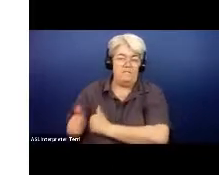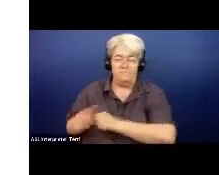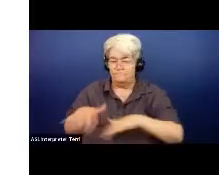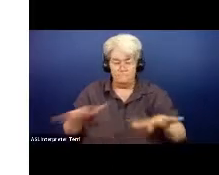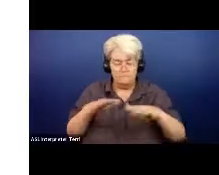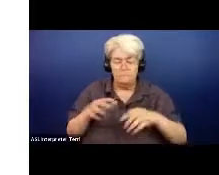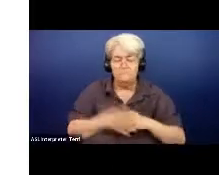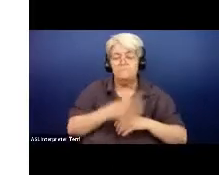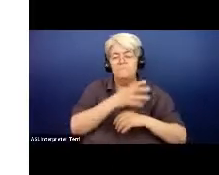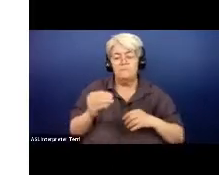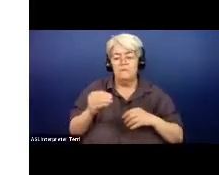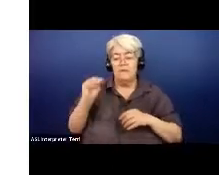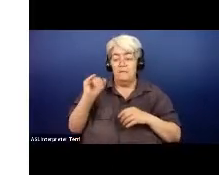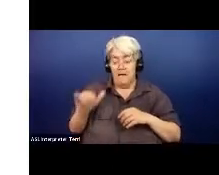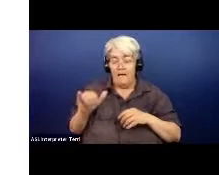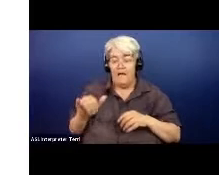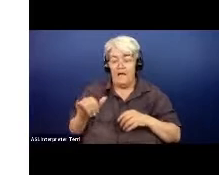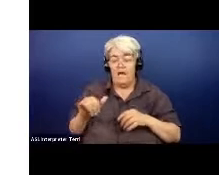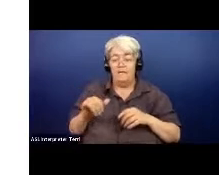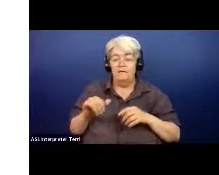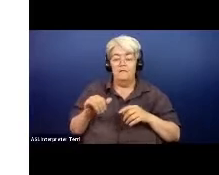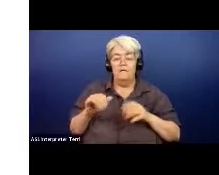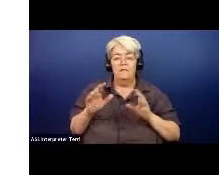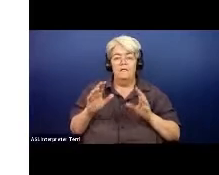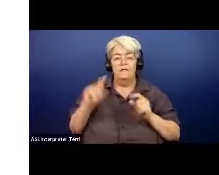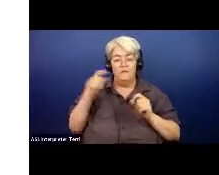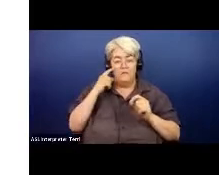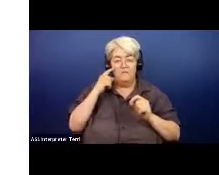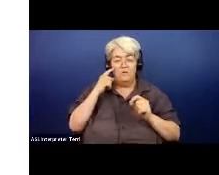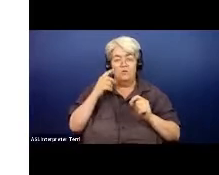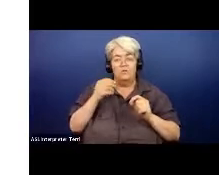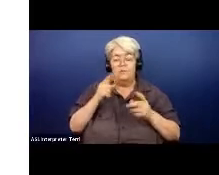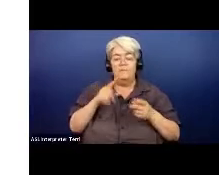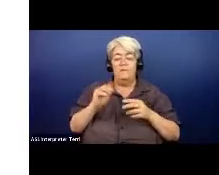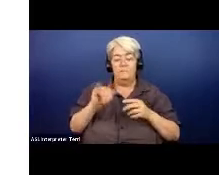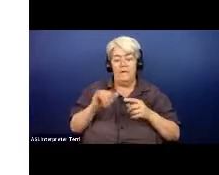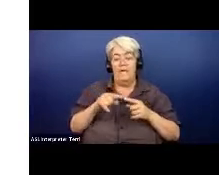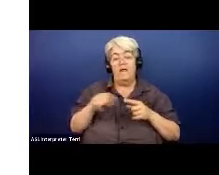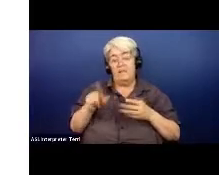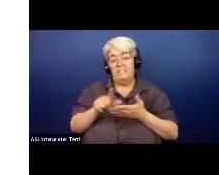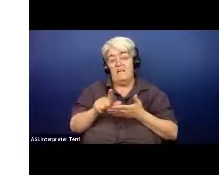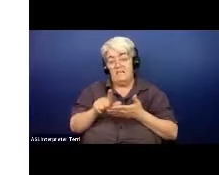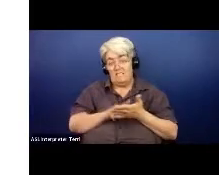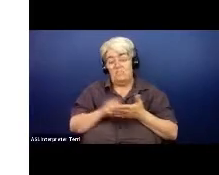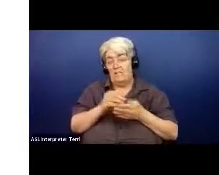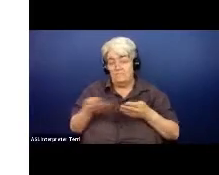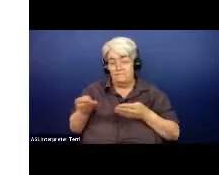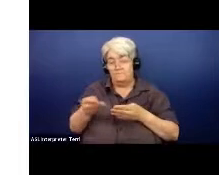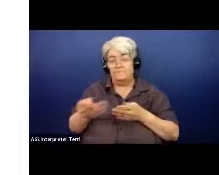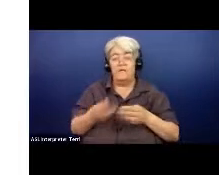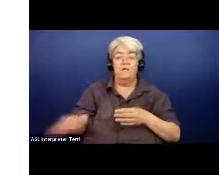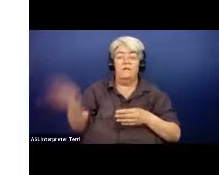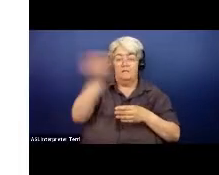And in May the govern eached -- they reached its legislative status and on June 17, 2015,